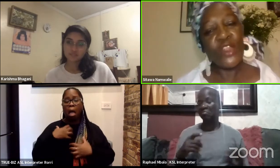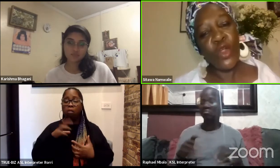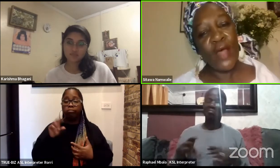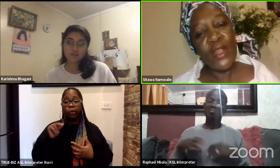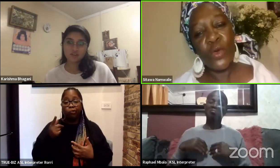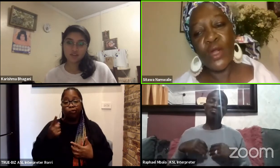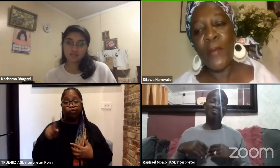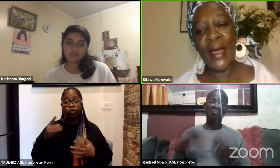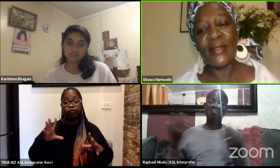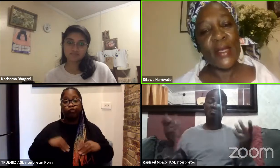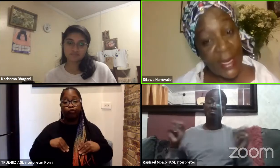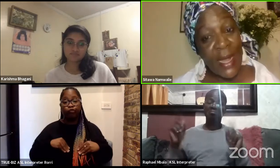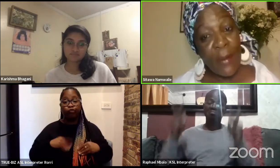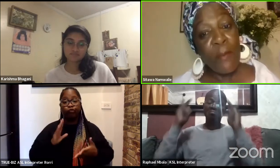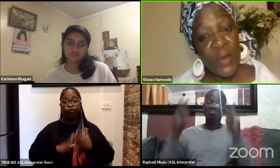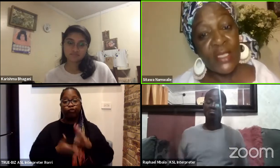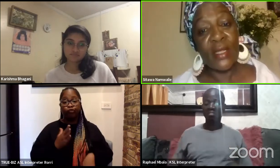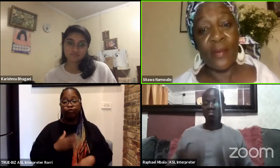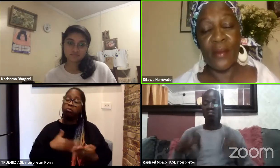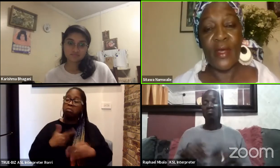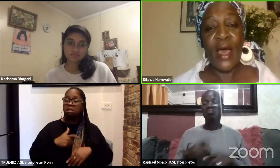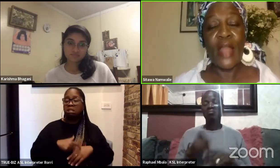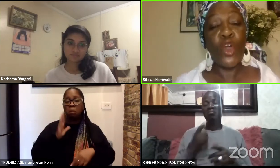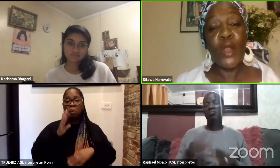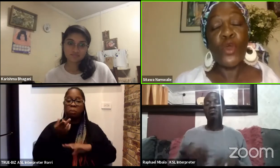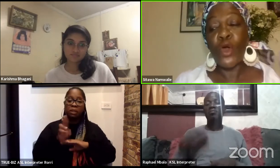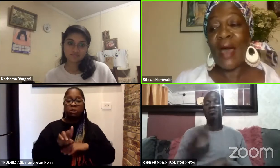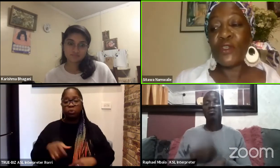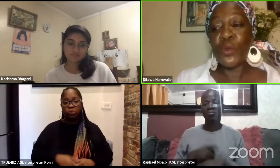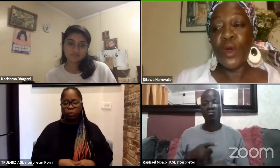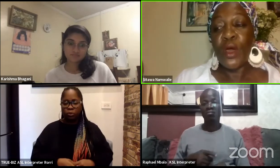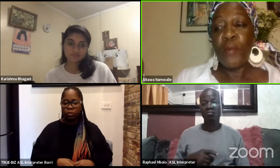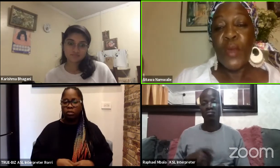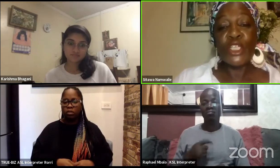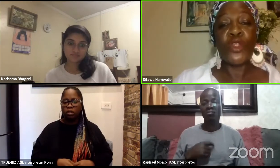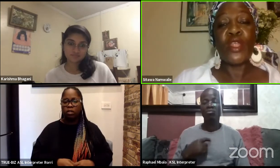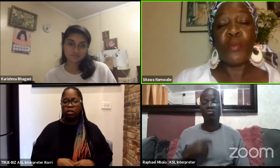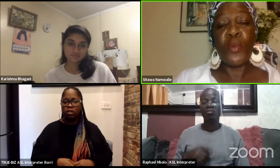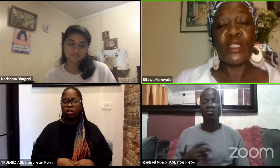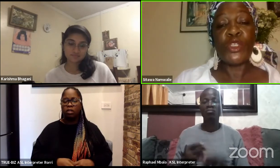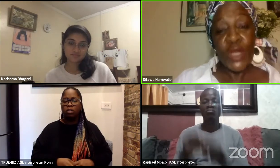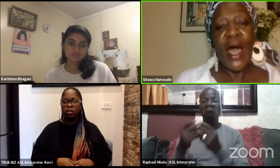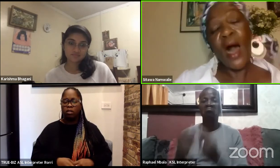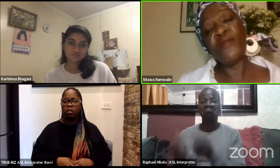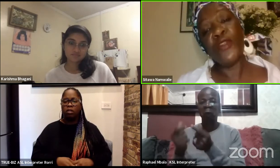and then you'd come back and say next time, I'm beating you, and you're gonna have to make sure that the it's really hard